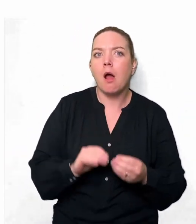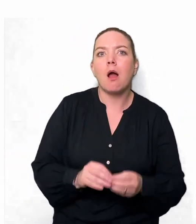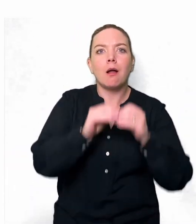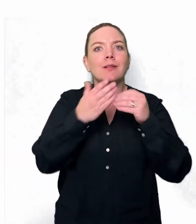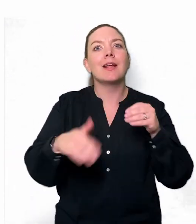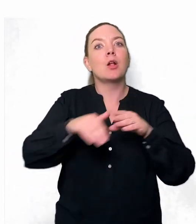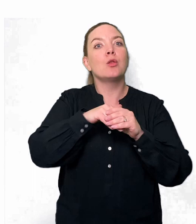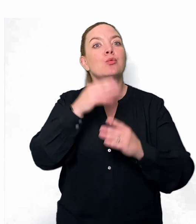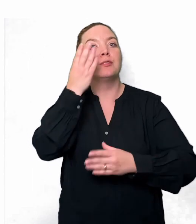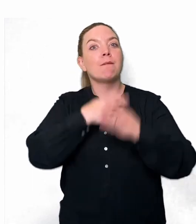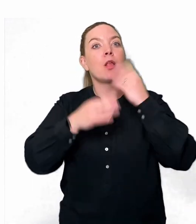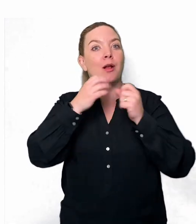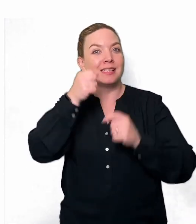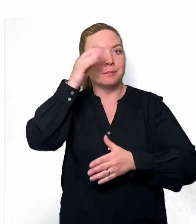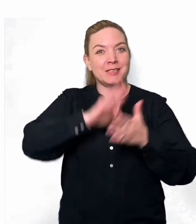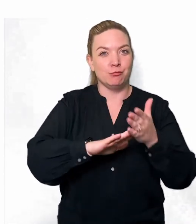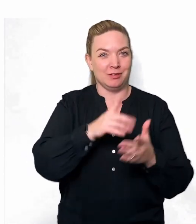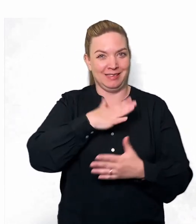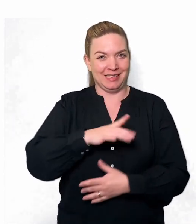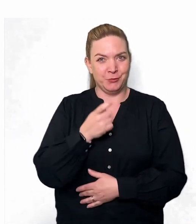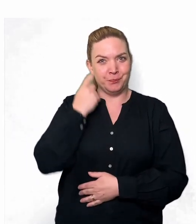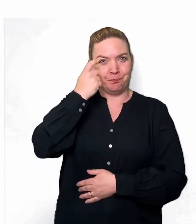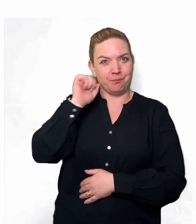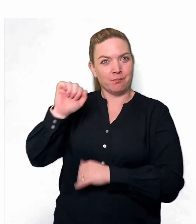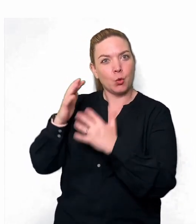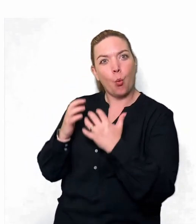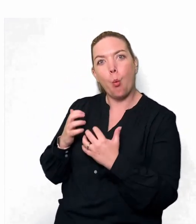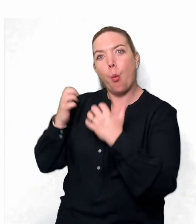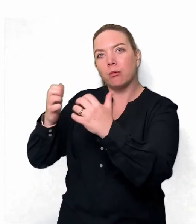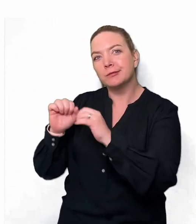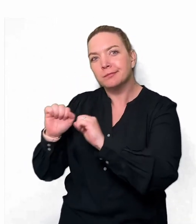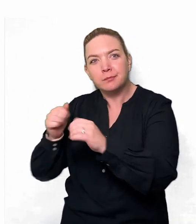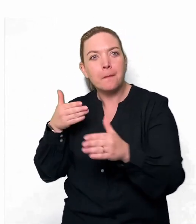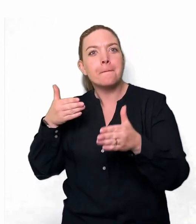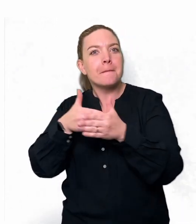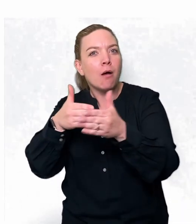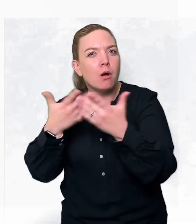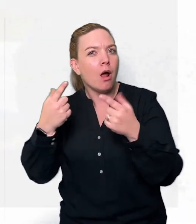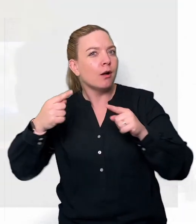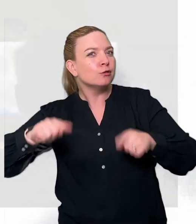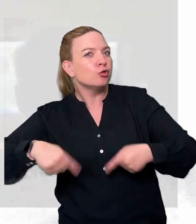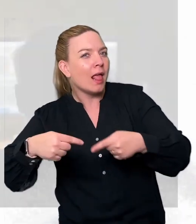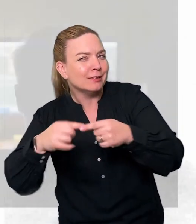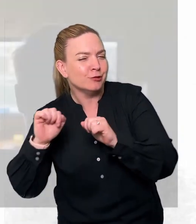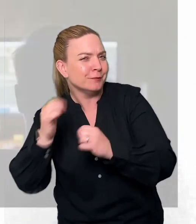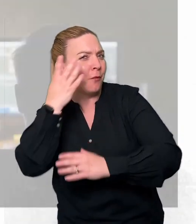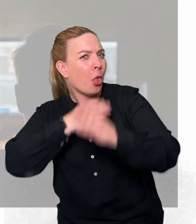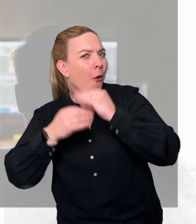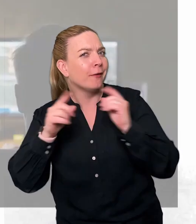and the barriers or challenges they may face when engaging with learning. This is even more crucial online as you've less